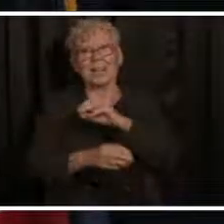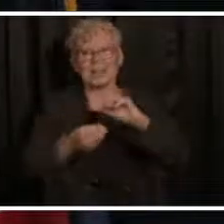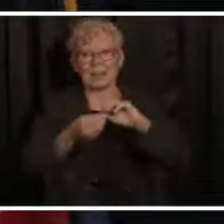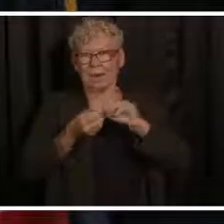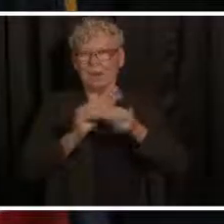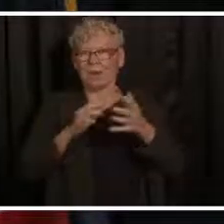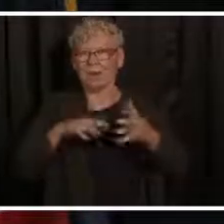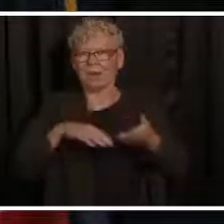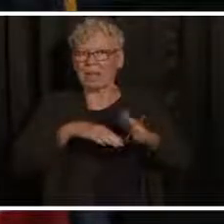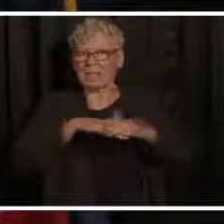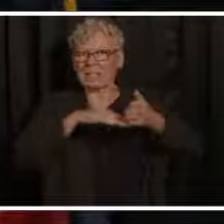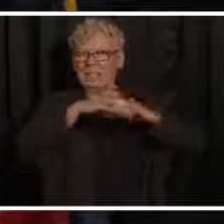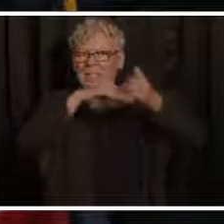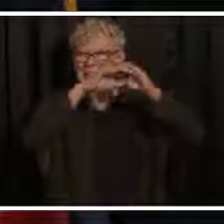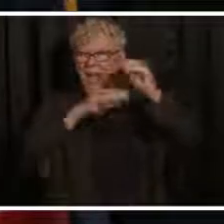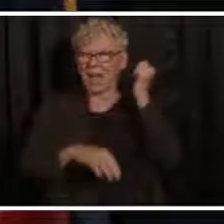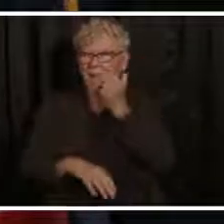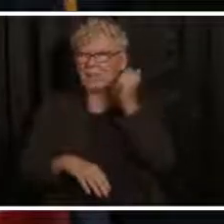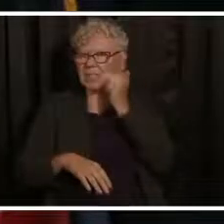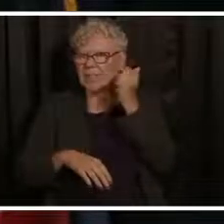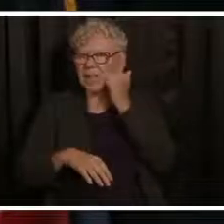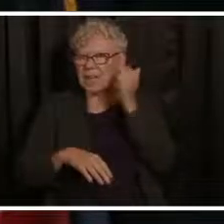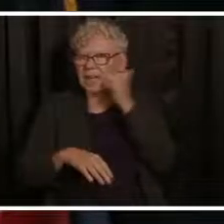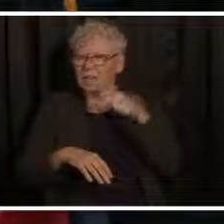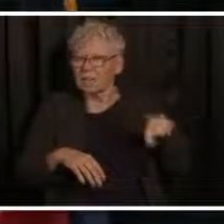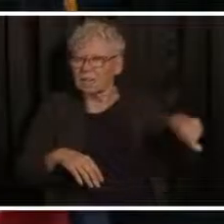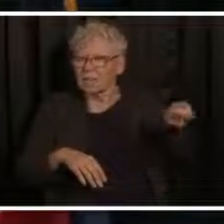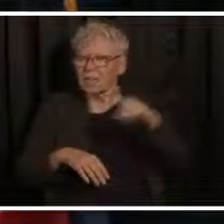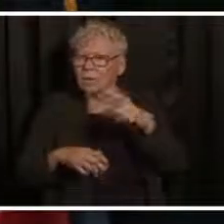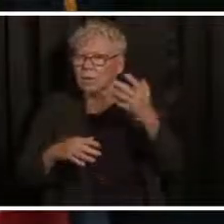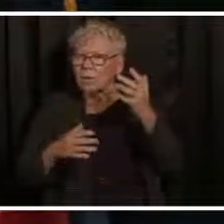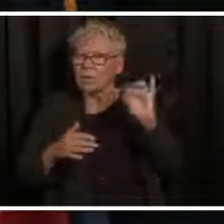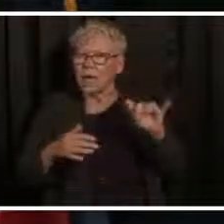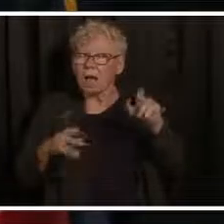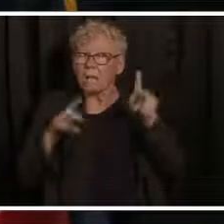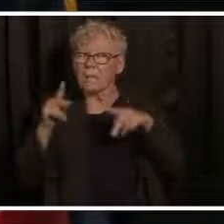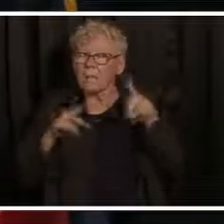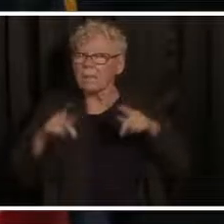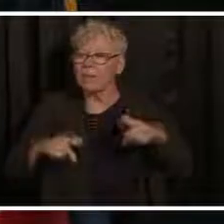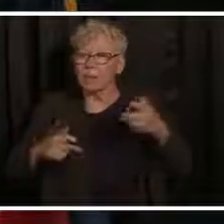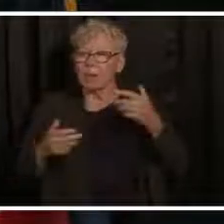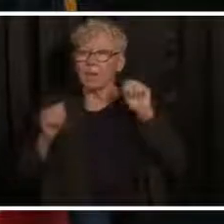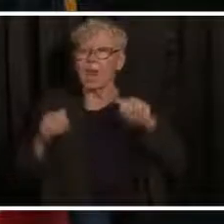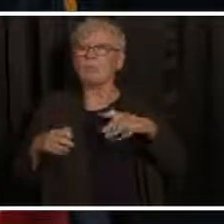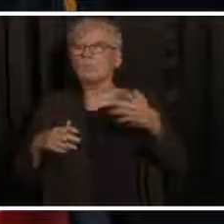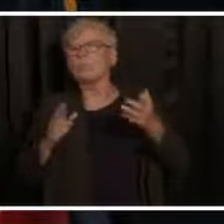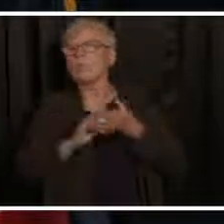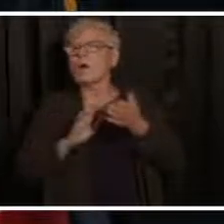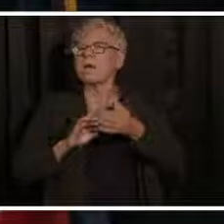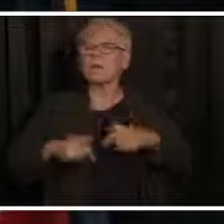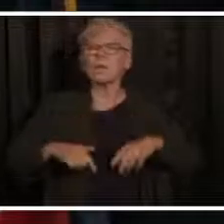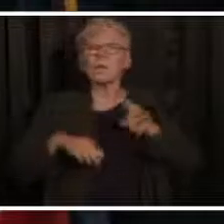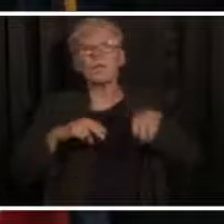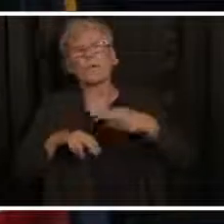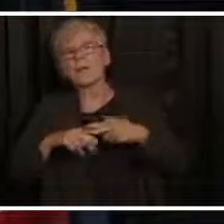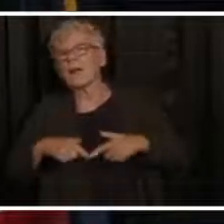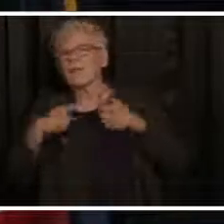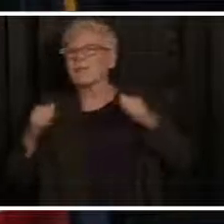to live their lives again and if you are considering getting vaccinated and haven't made that decision again, the